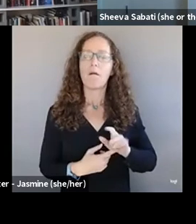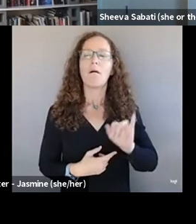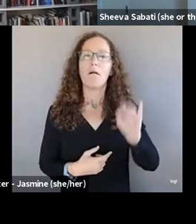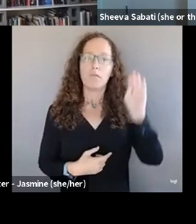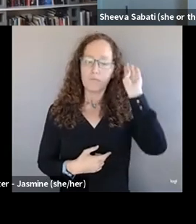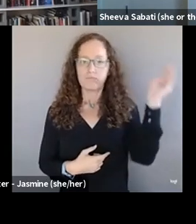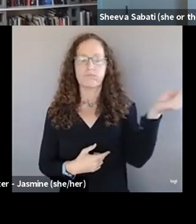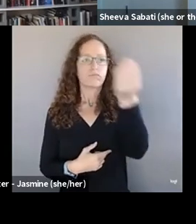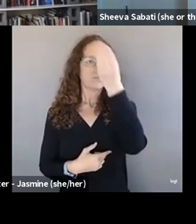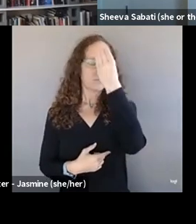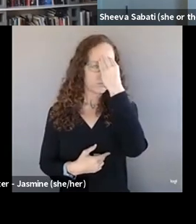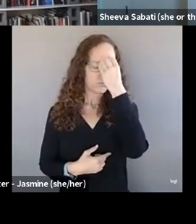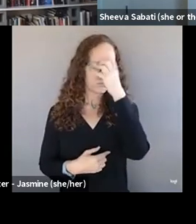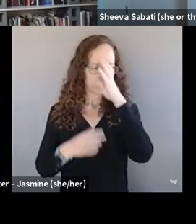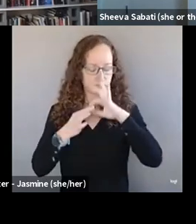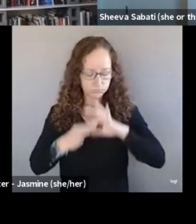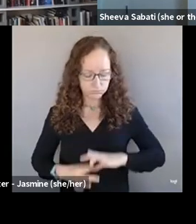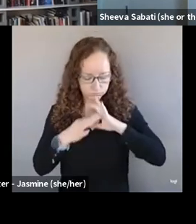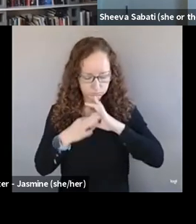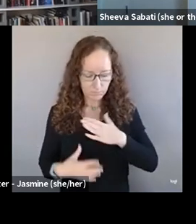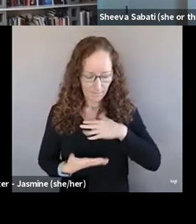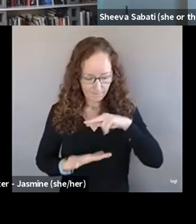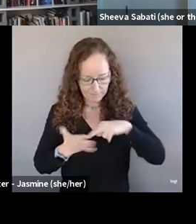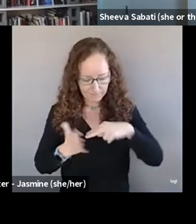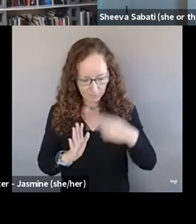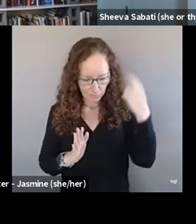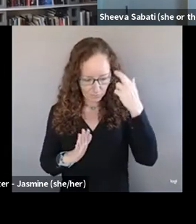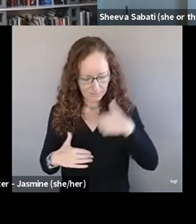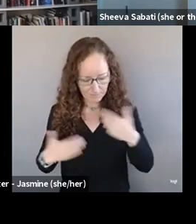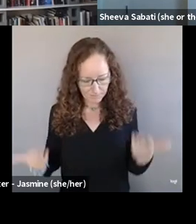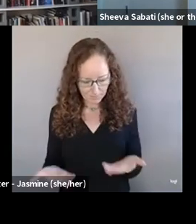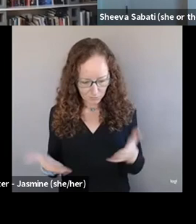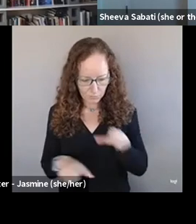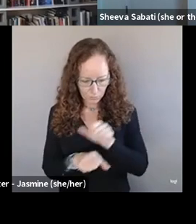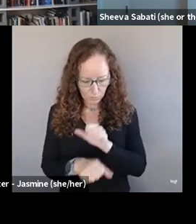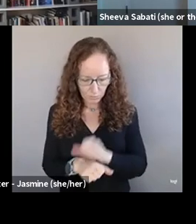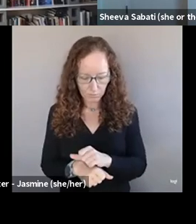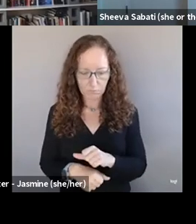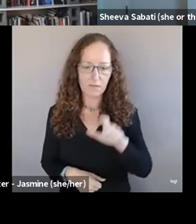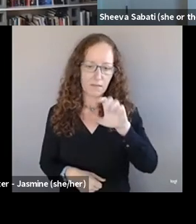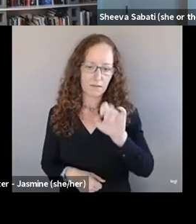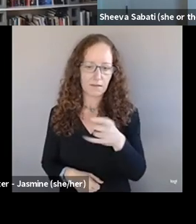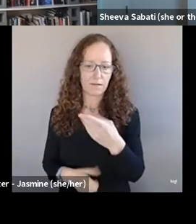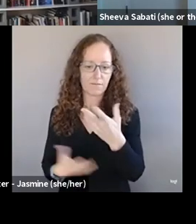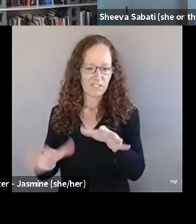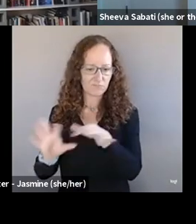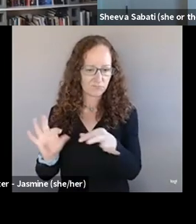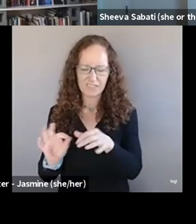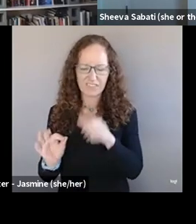to my own intention to why I do this work. Right. As Lee said, it's not about the institution, it's about the relationships,